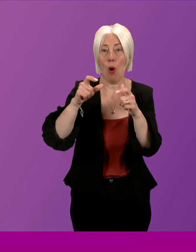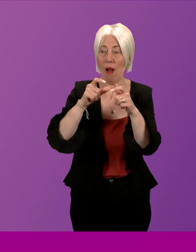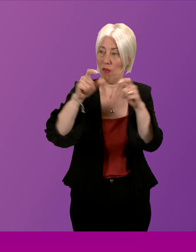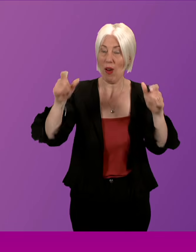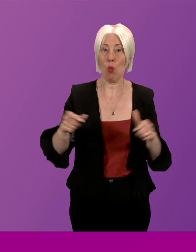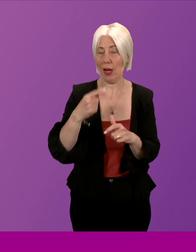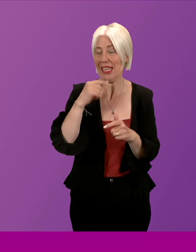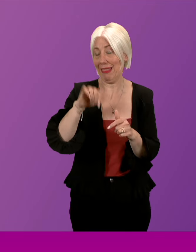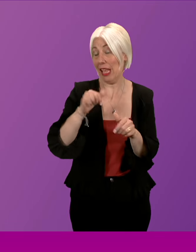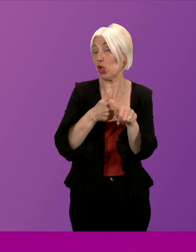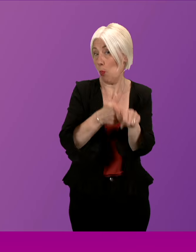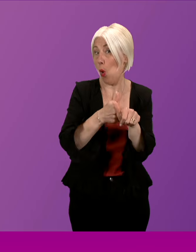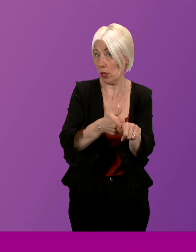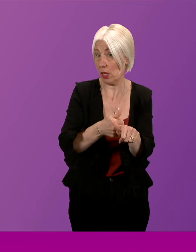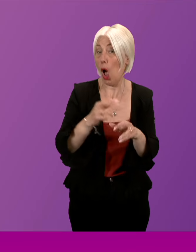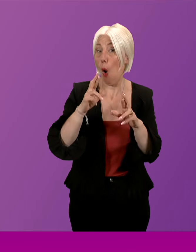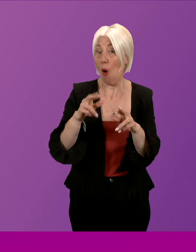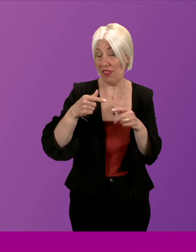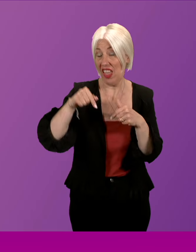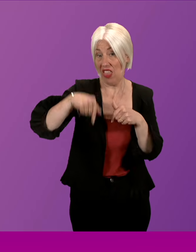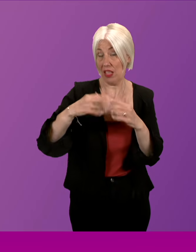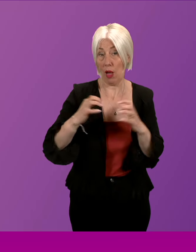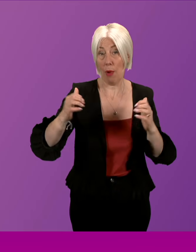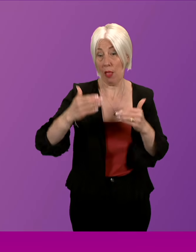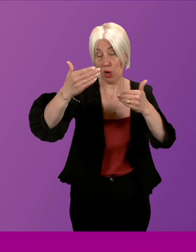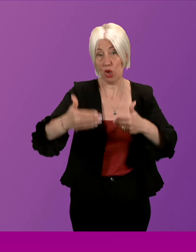and we will be working to roll that out during this parliamentary session.